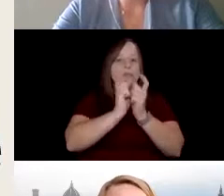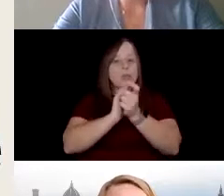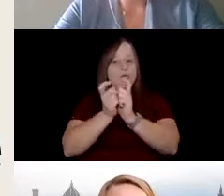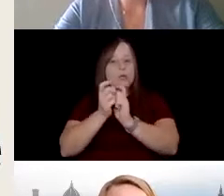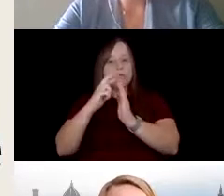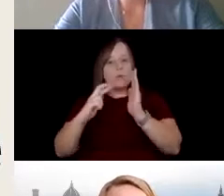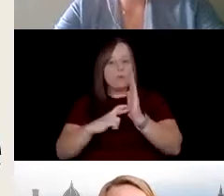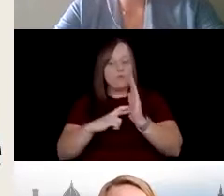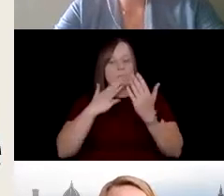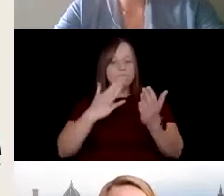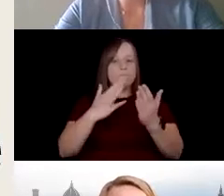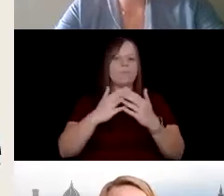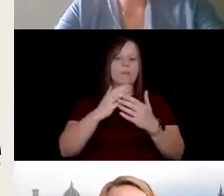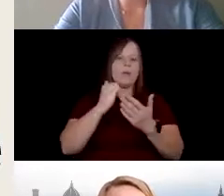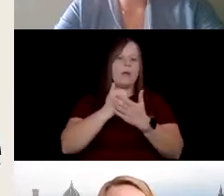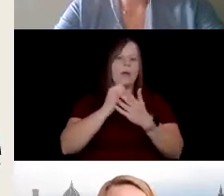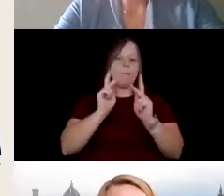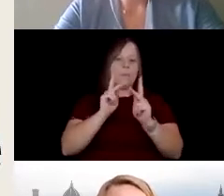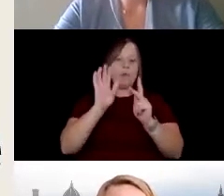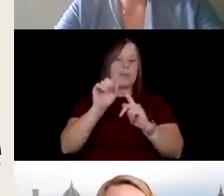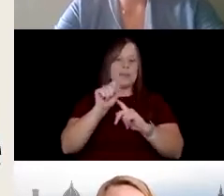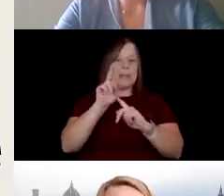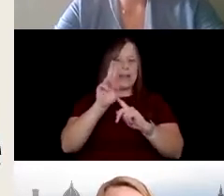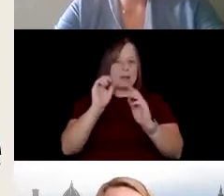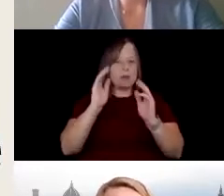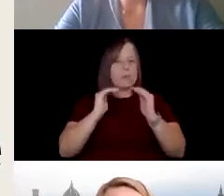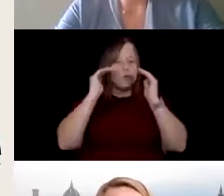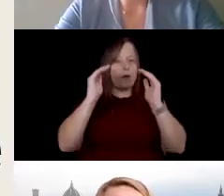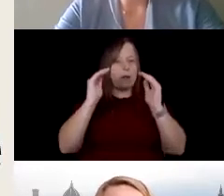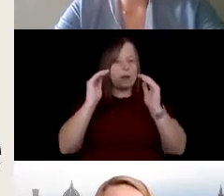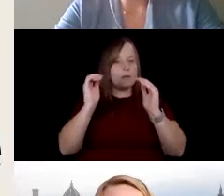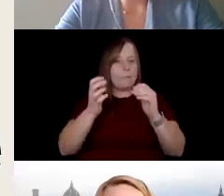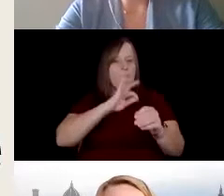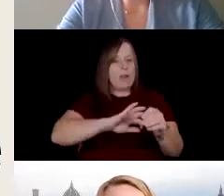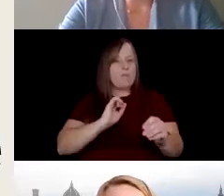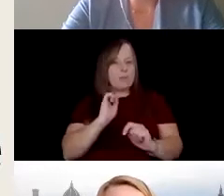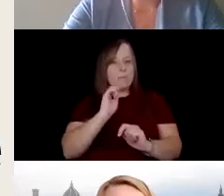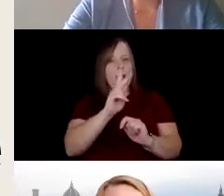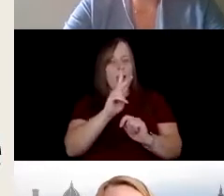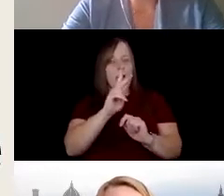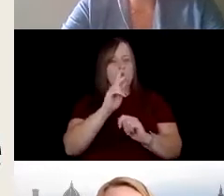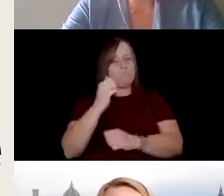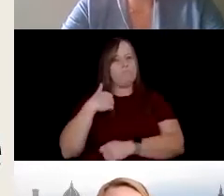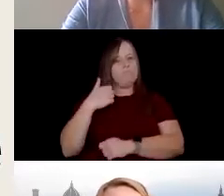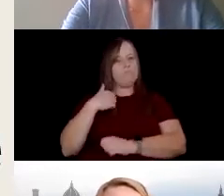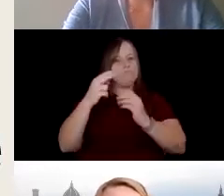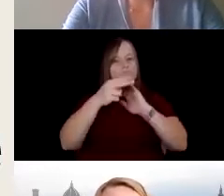that can help people get their statuses upgraded and reclaim the benefits and the veteran status that they're owed.